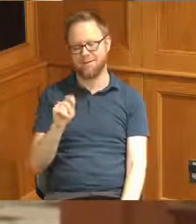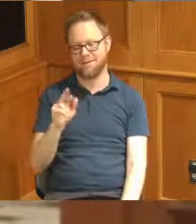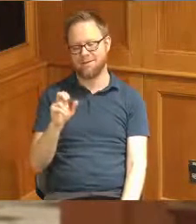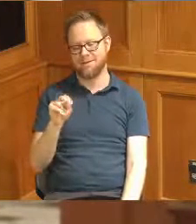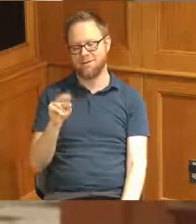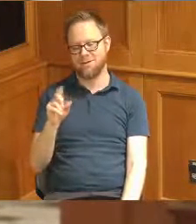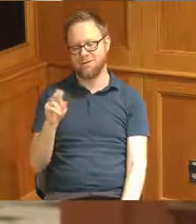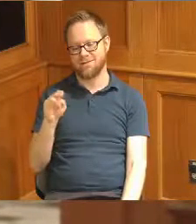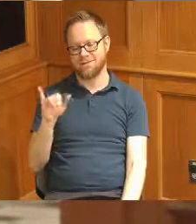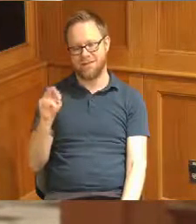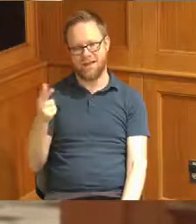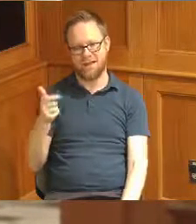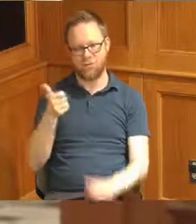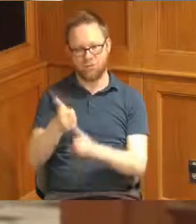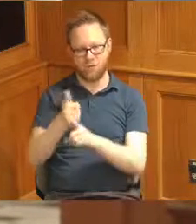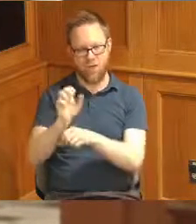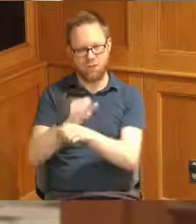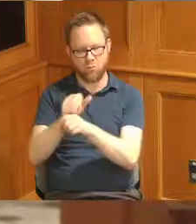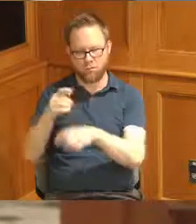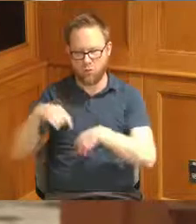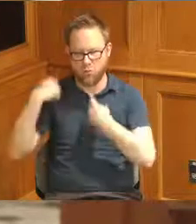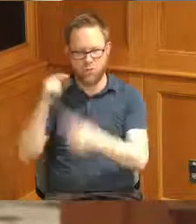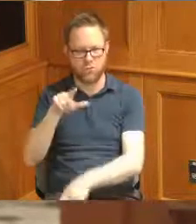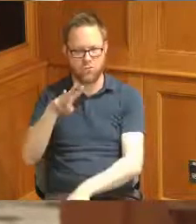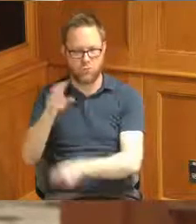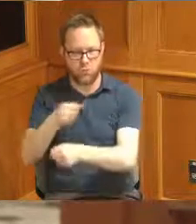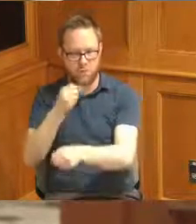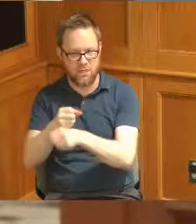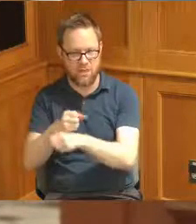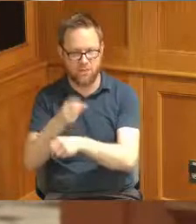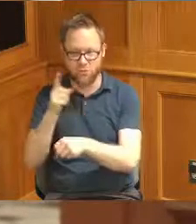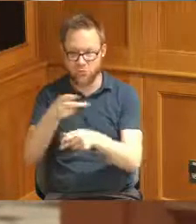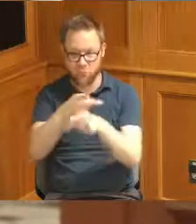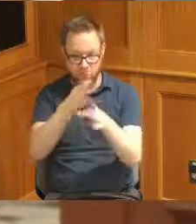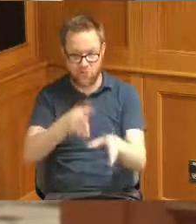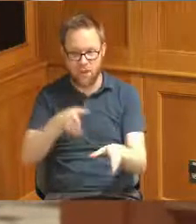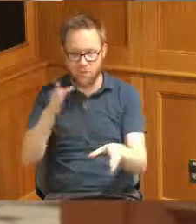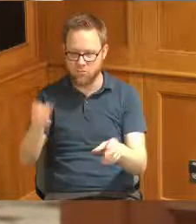was a supervisor and and actually it was her quick action within about three to four minutes